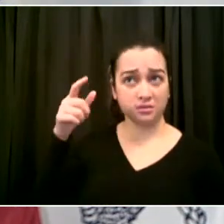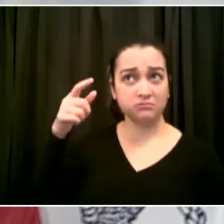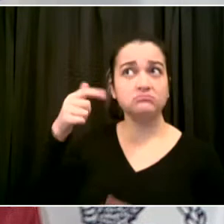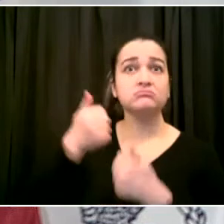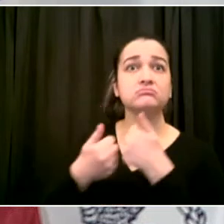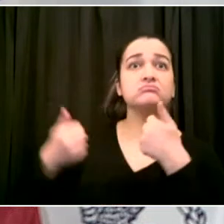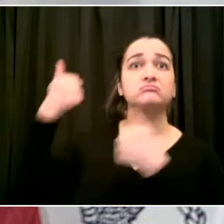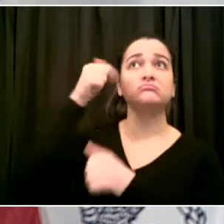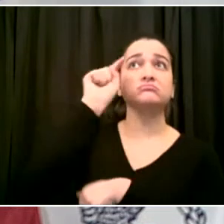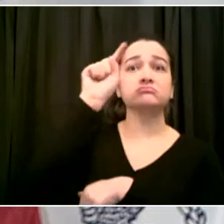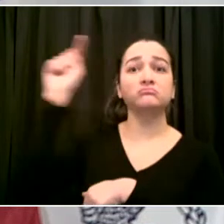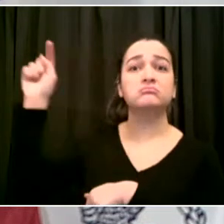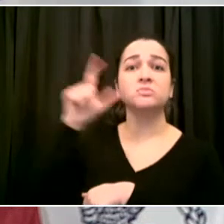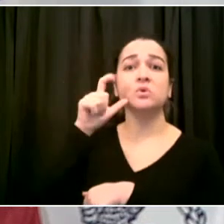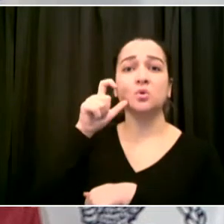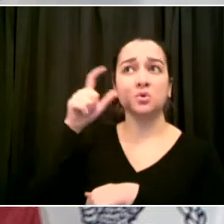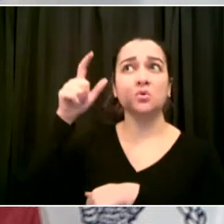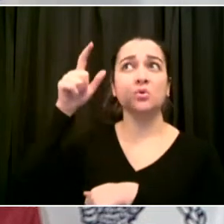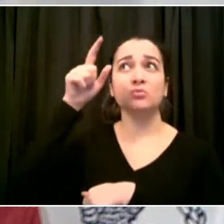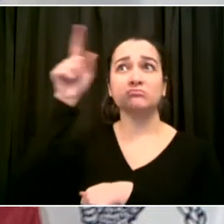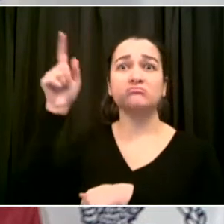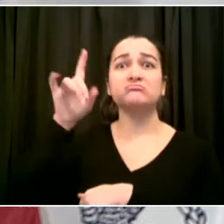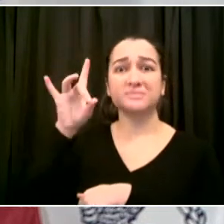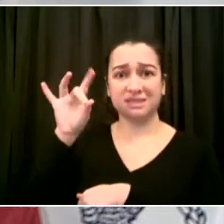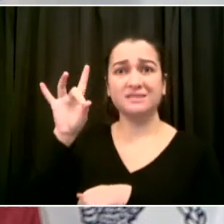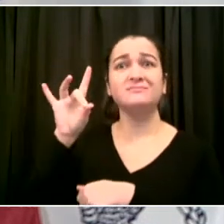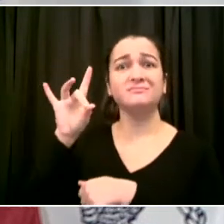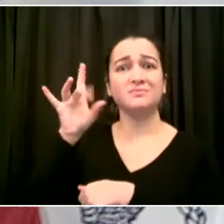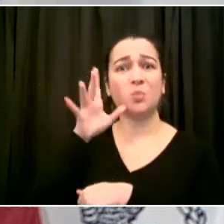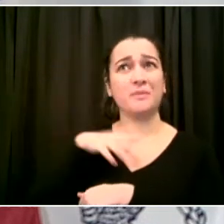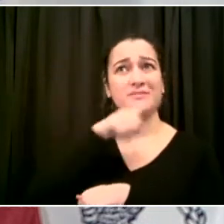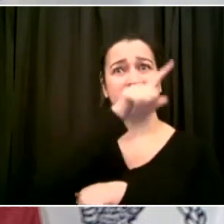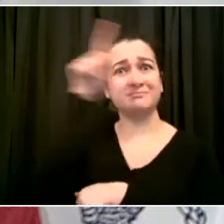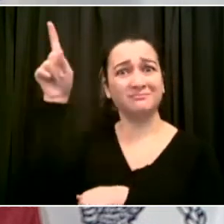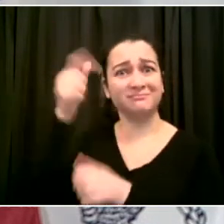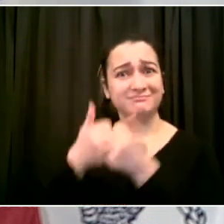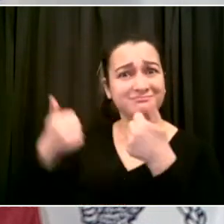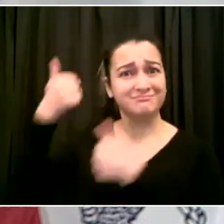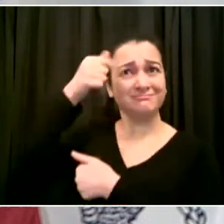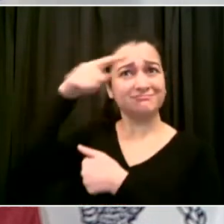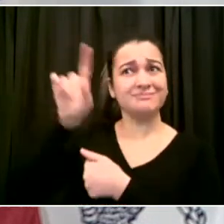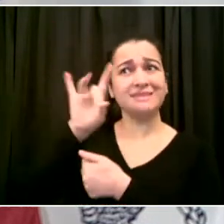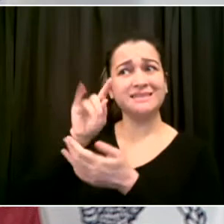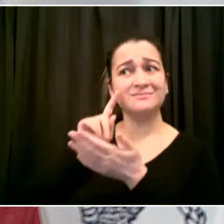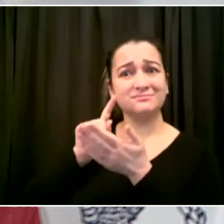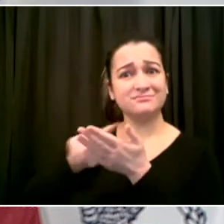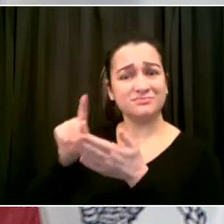, THE HEAD OF OUR RECOVERY EFFORT,